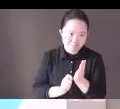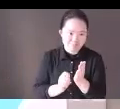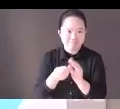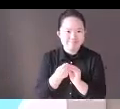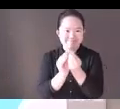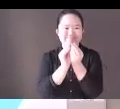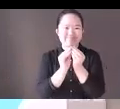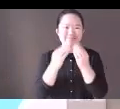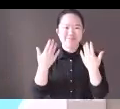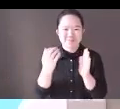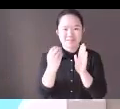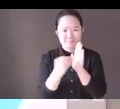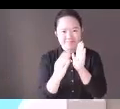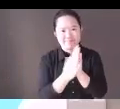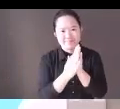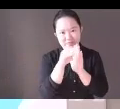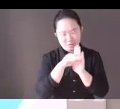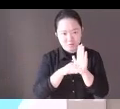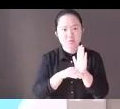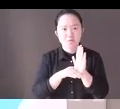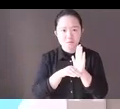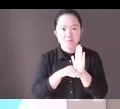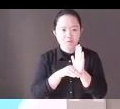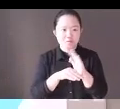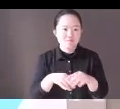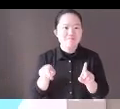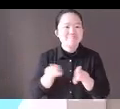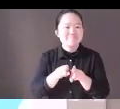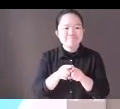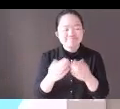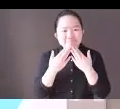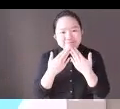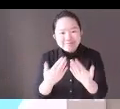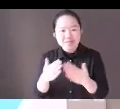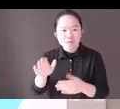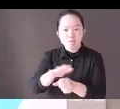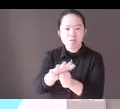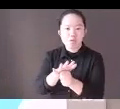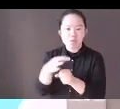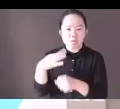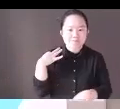we invited a couple of local volunteers I believe he members to become part of the program committee